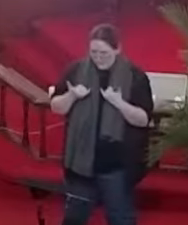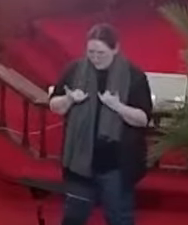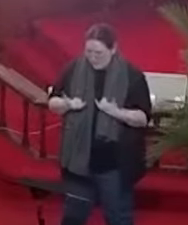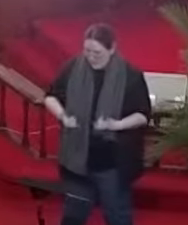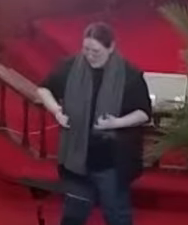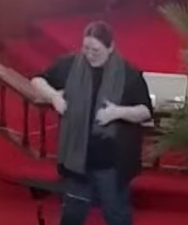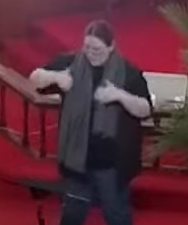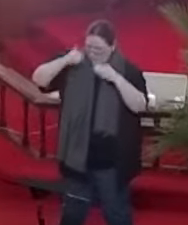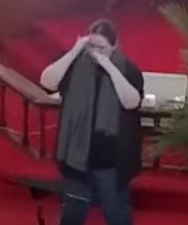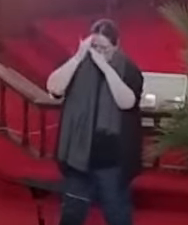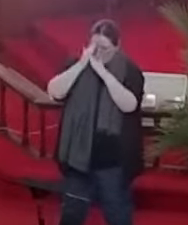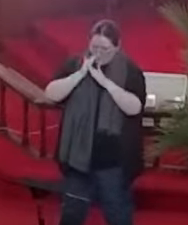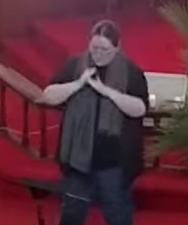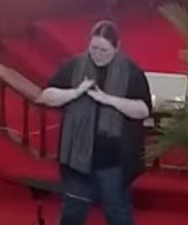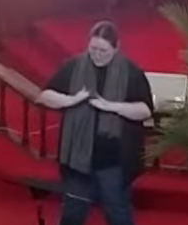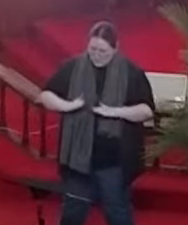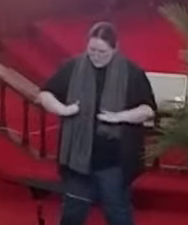And now the silence,